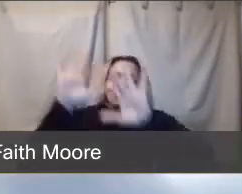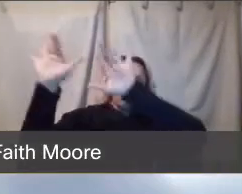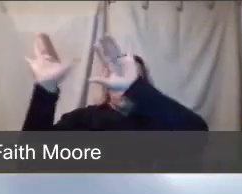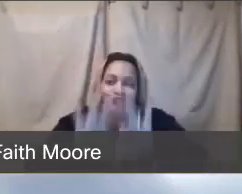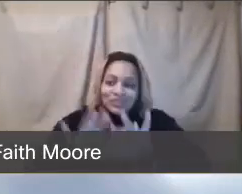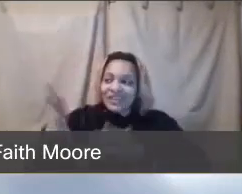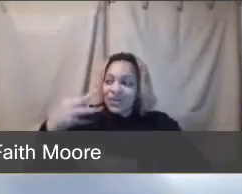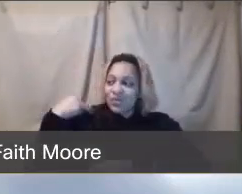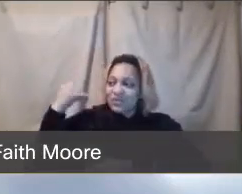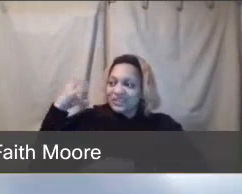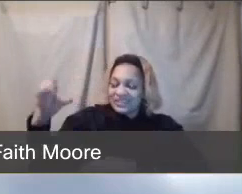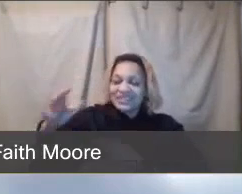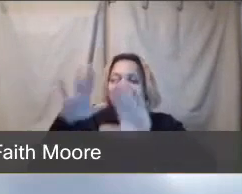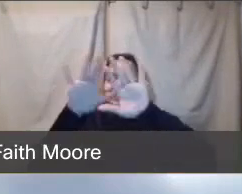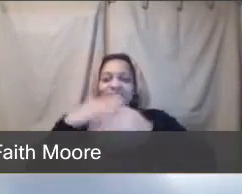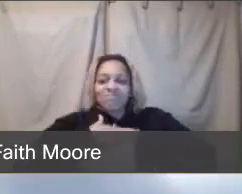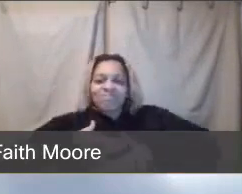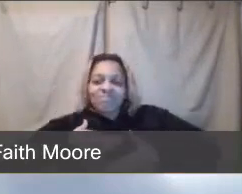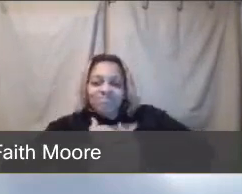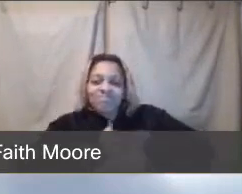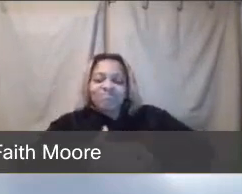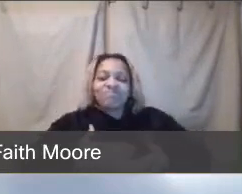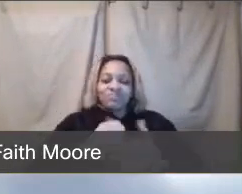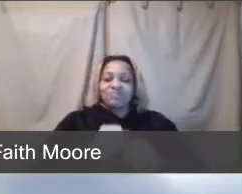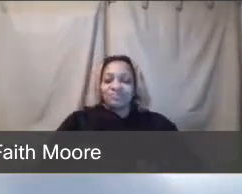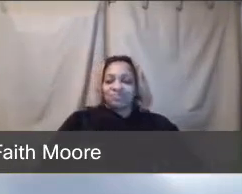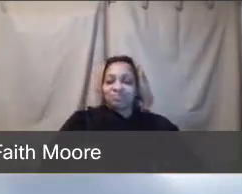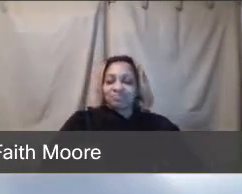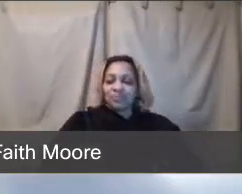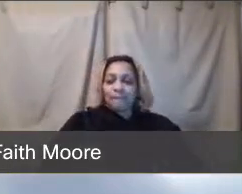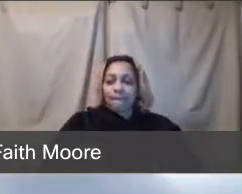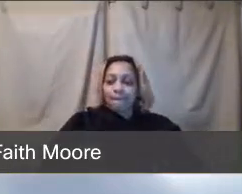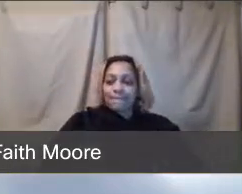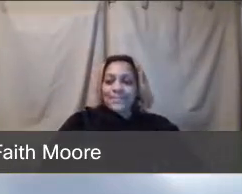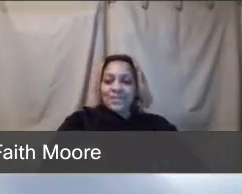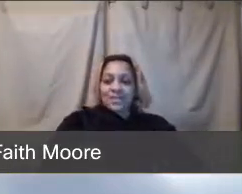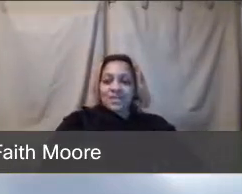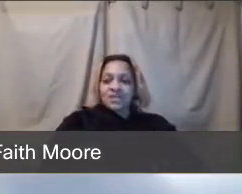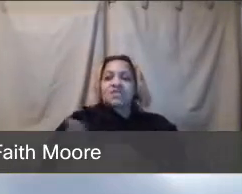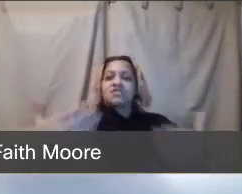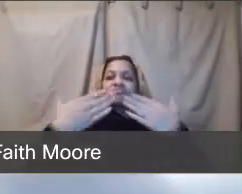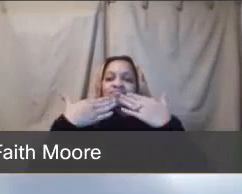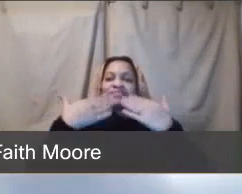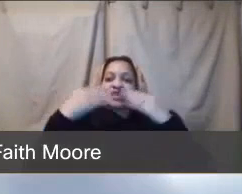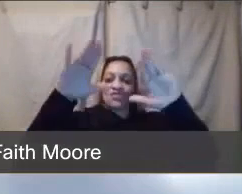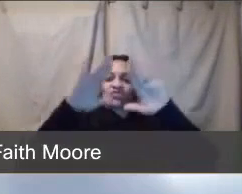Great, thank you. And what that will end the meeting.